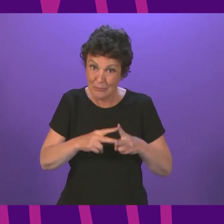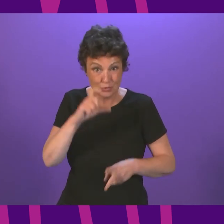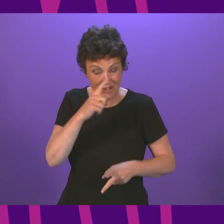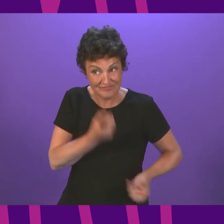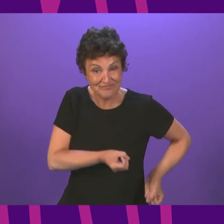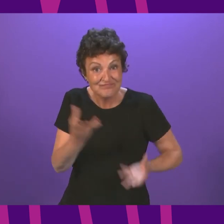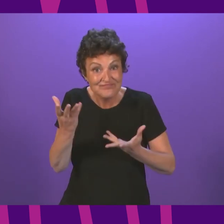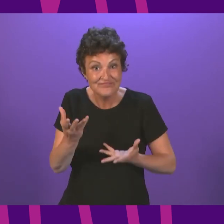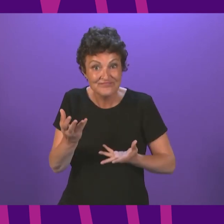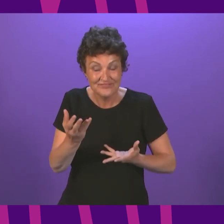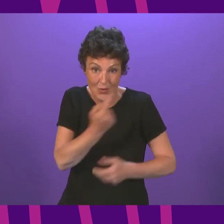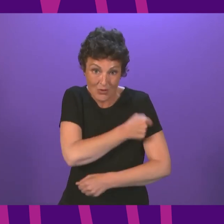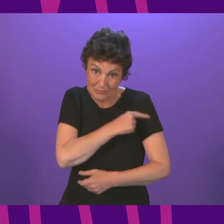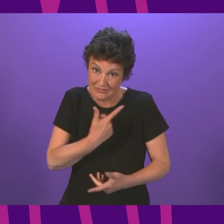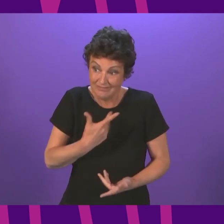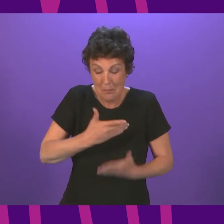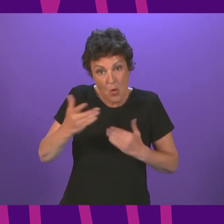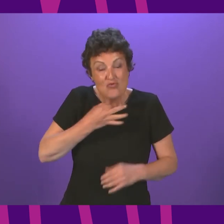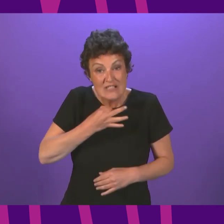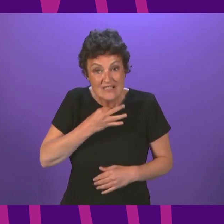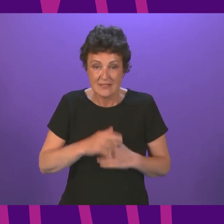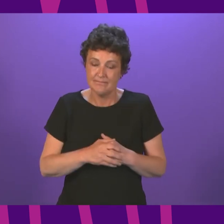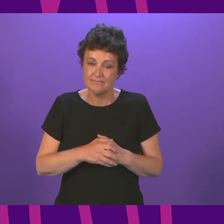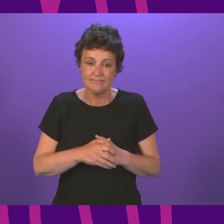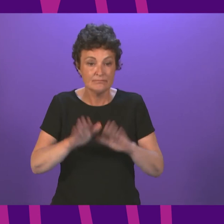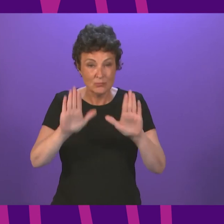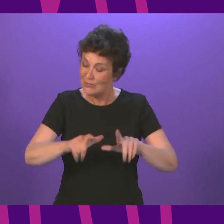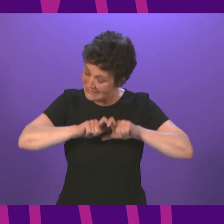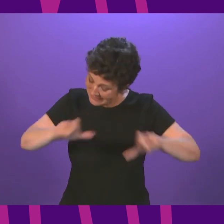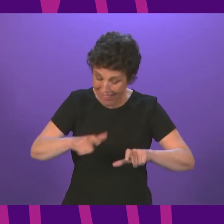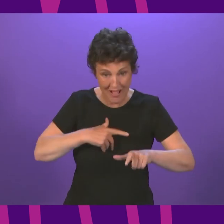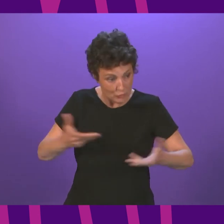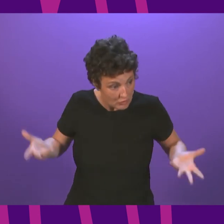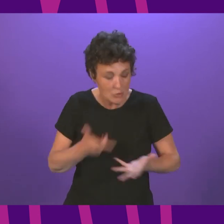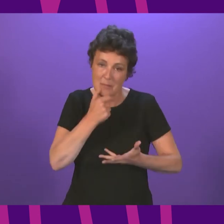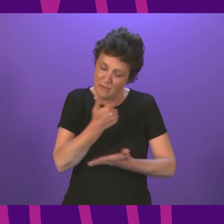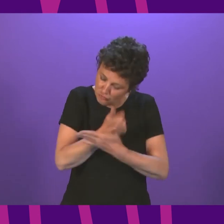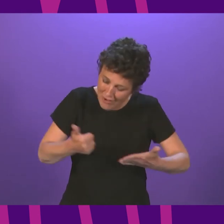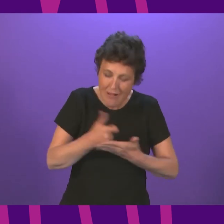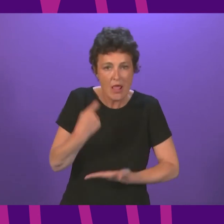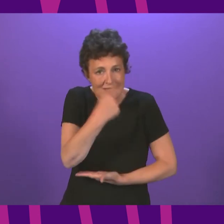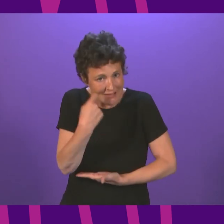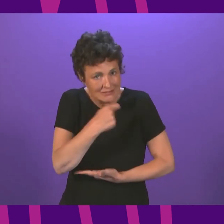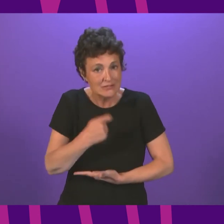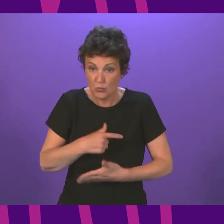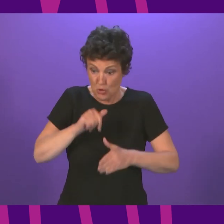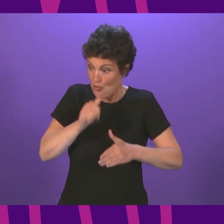closed and, potentially, to shut them again at any point in future. The soft play sector in Scotland feels totally abandoned by SNP ministers. These popular local businesses